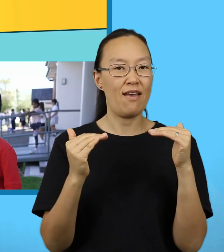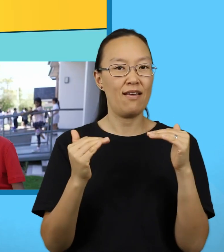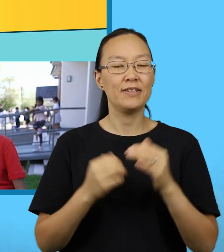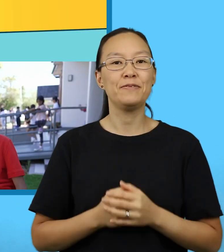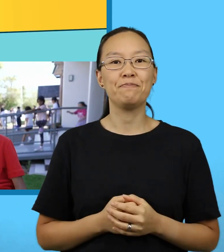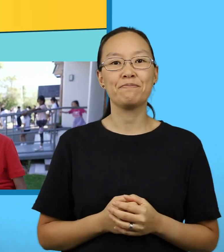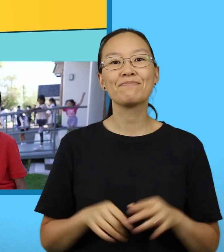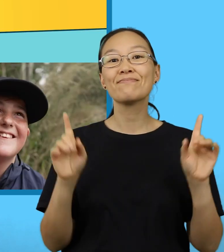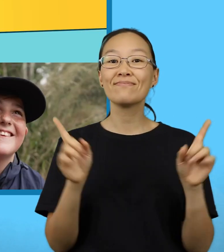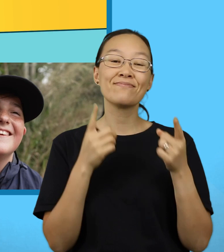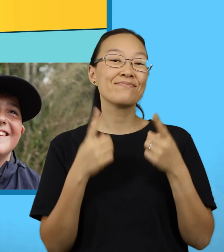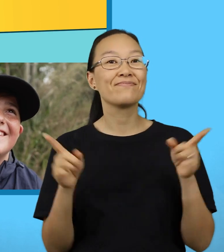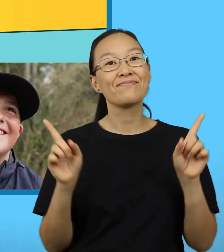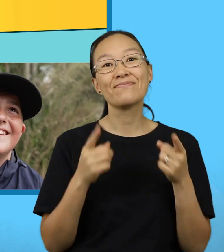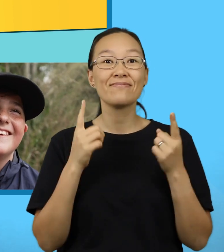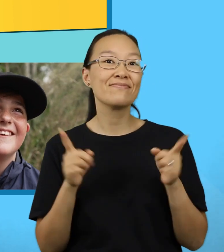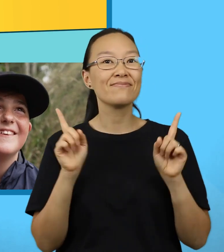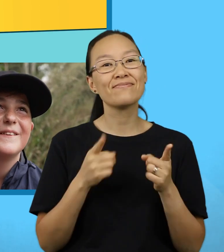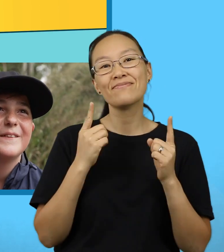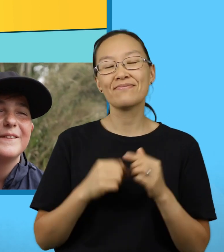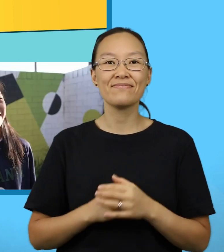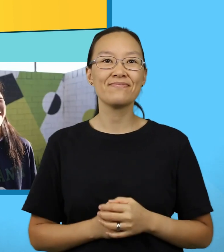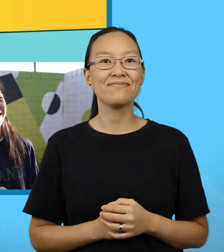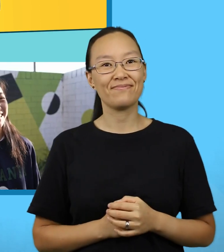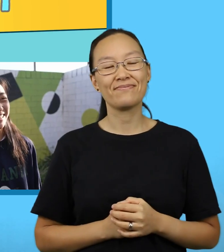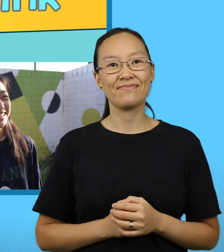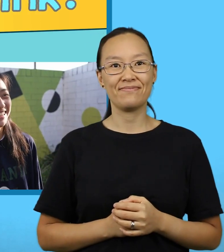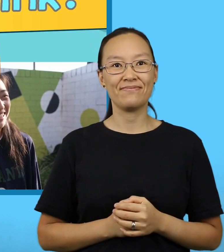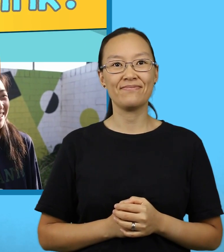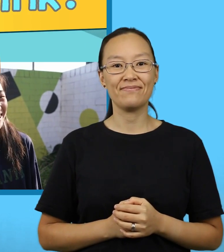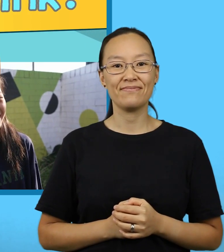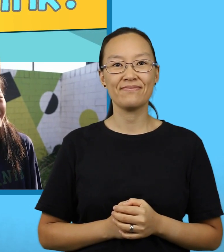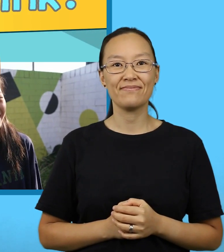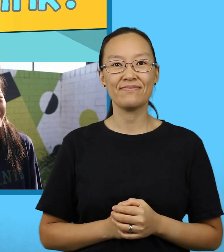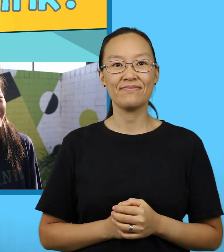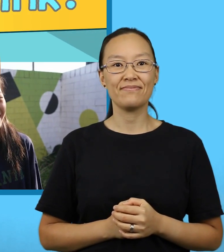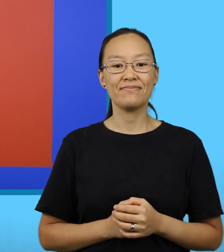What do kids think